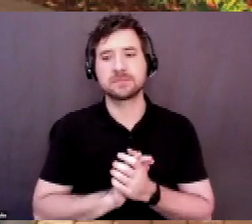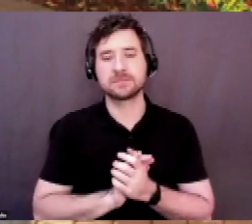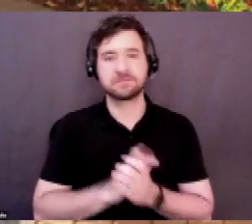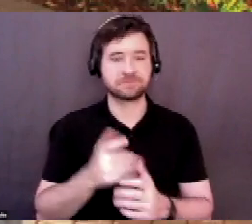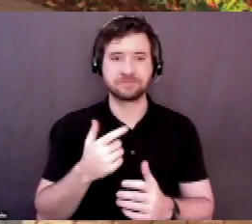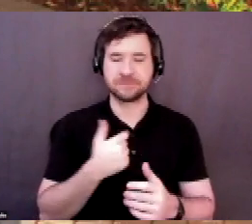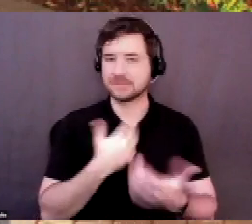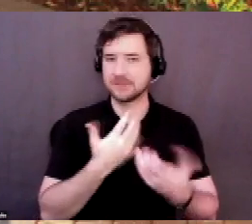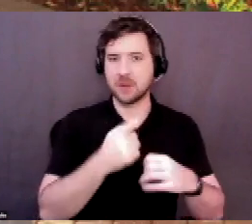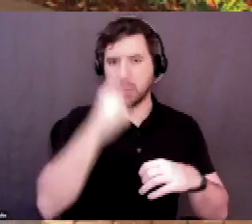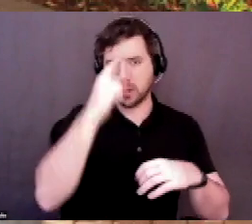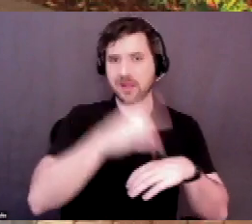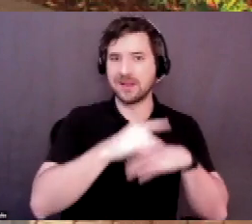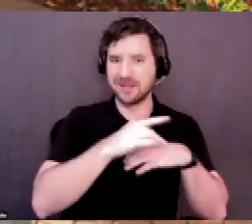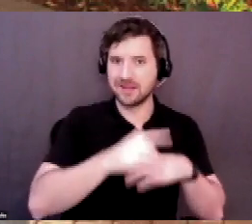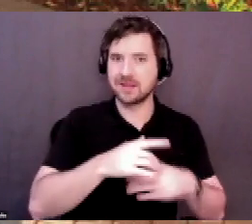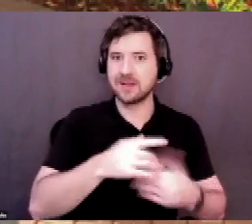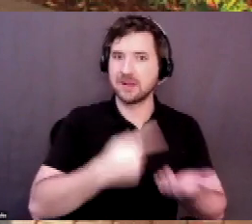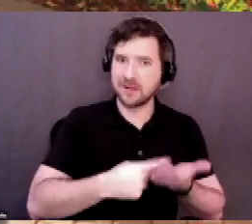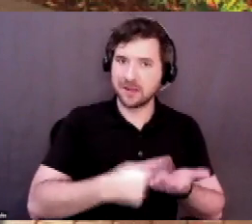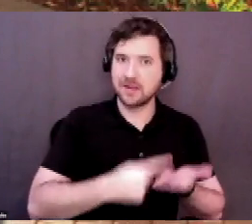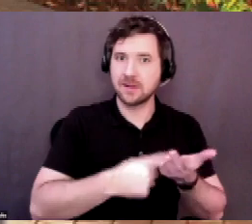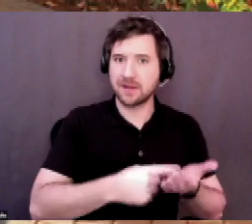too much on the fact that I had my baby early.